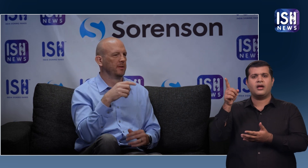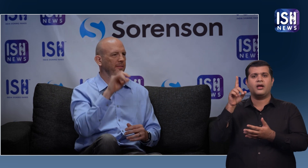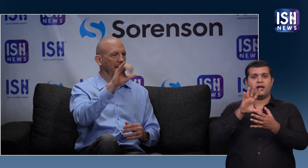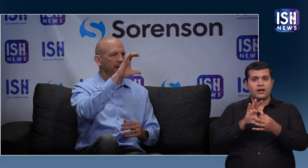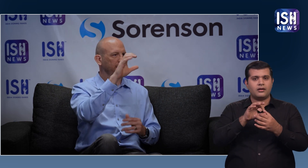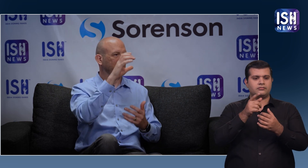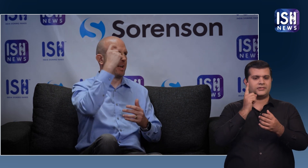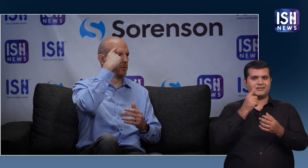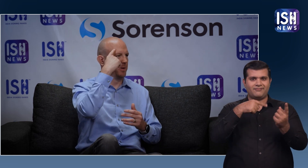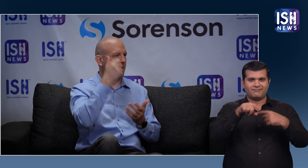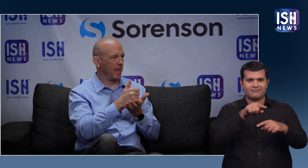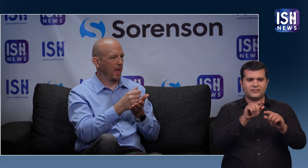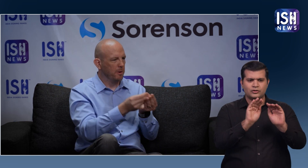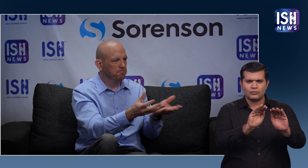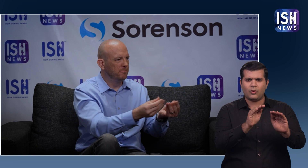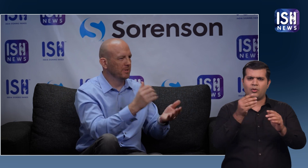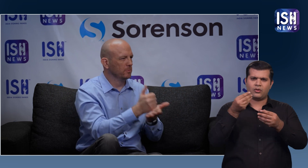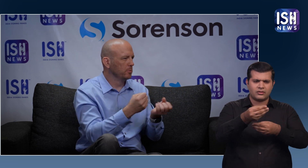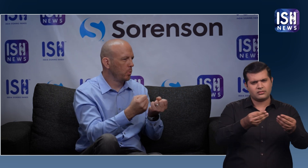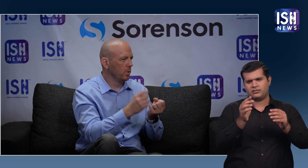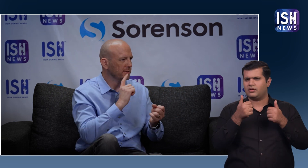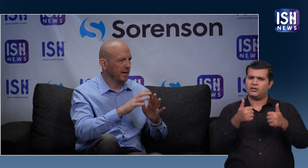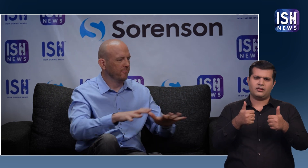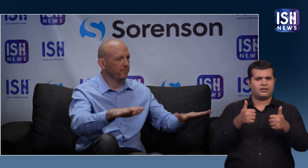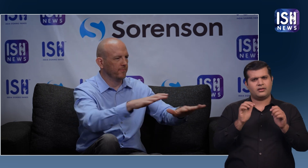The government helps to support the Deaf.